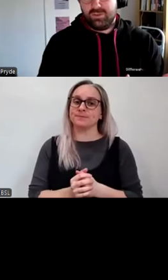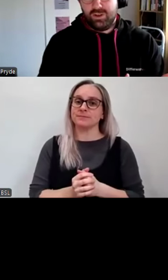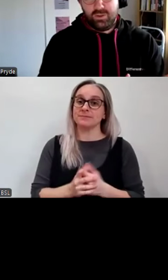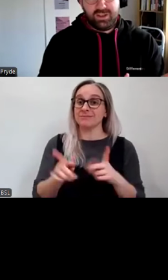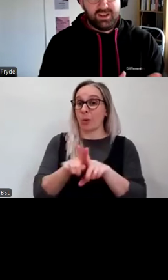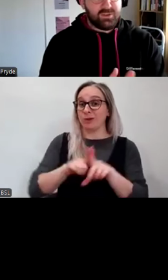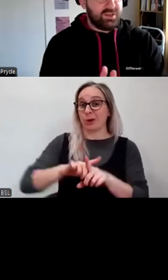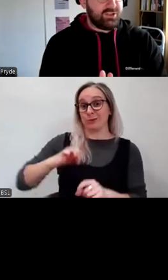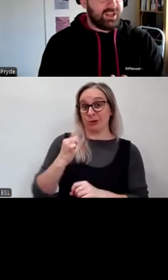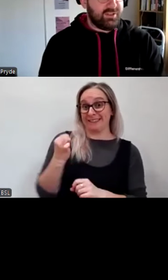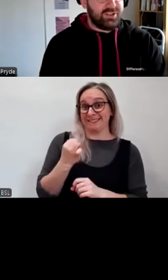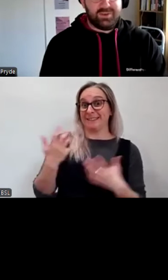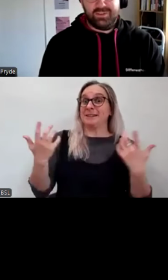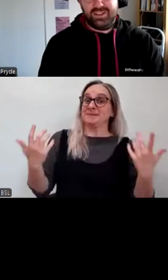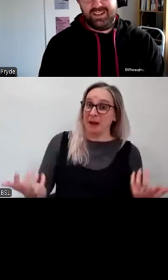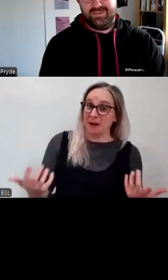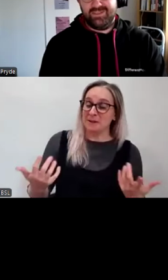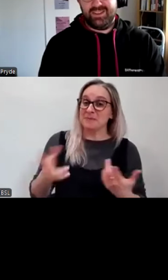We've got all the speech challenges with us today.